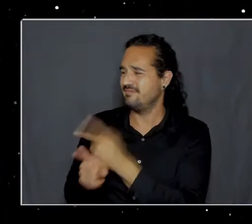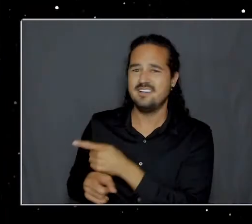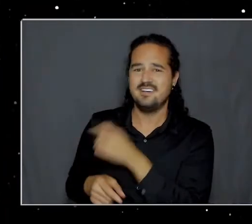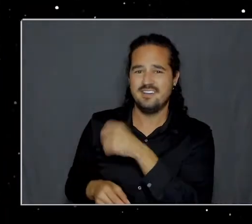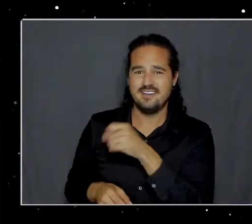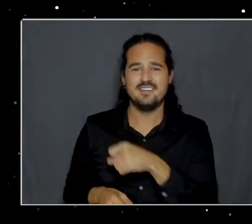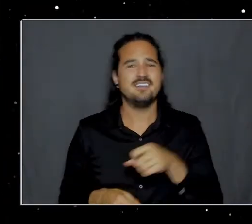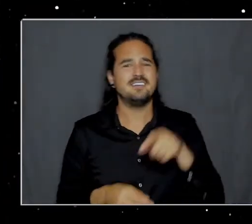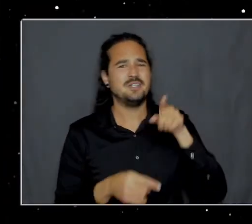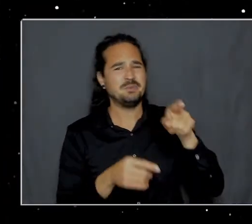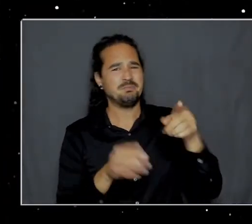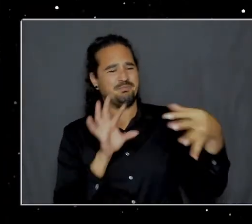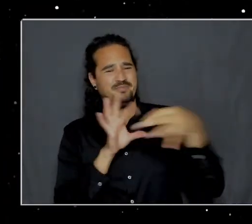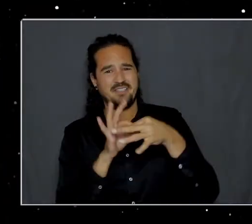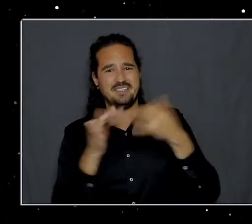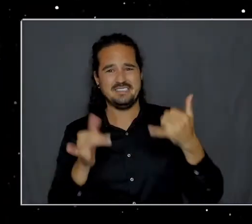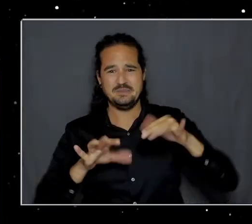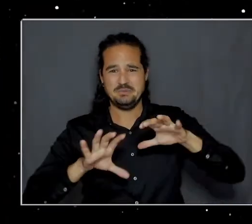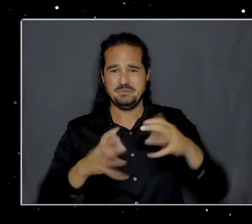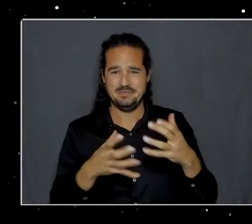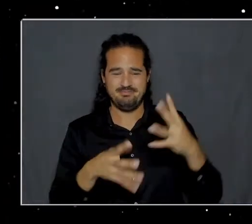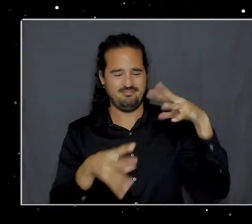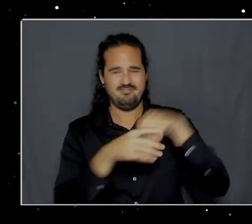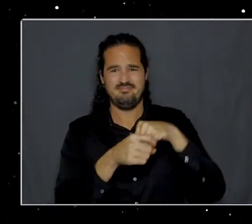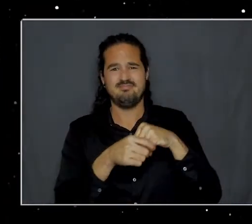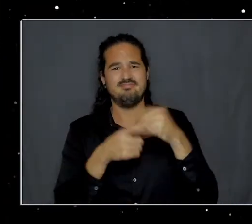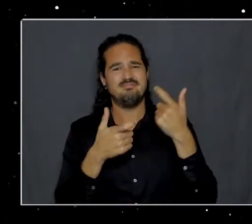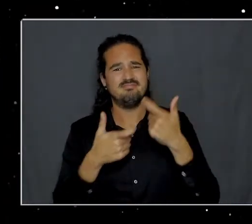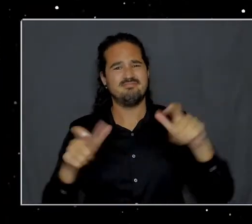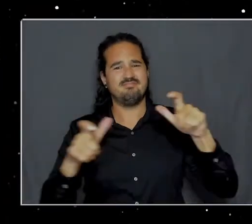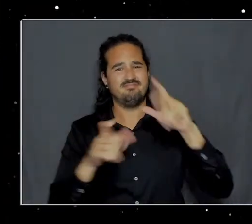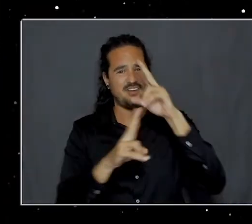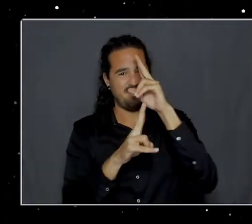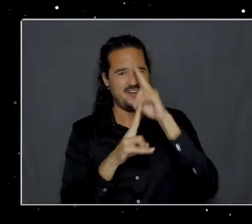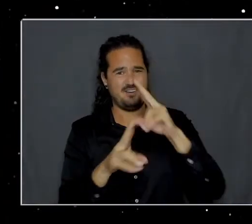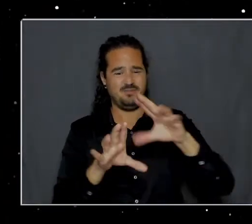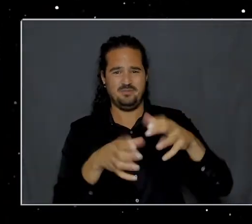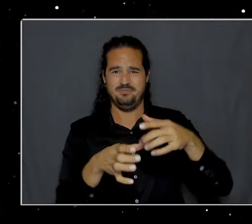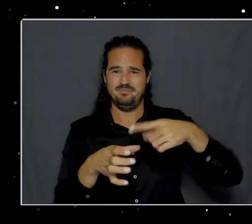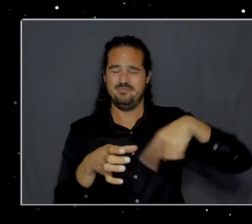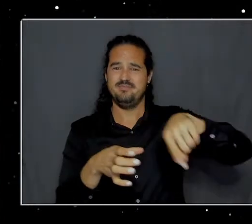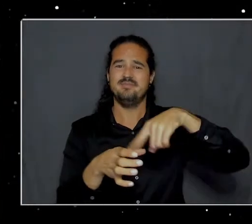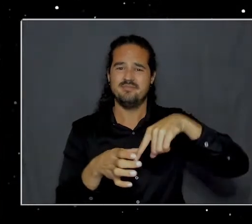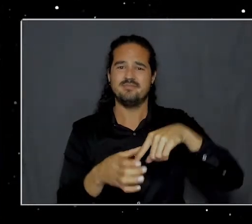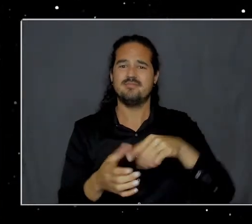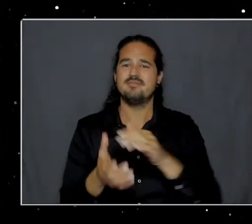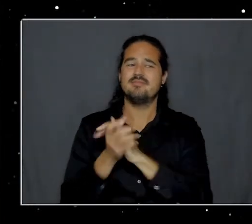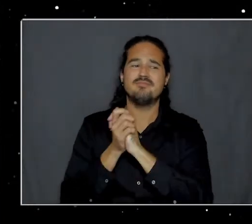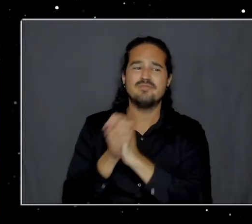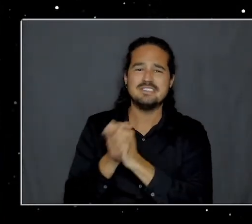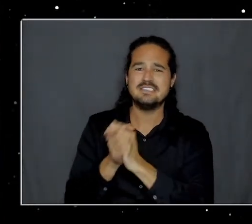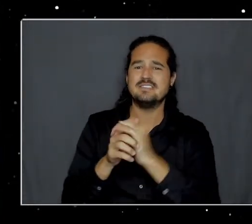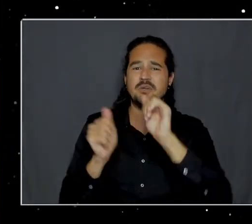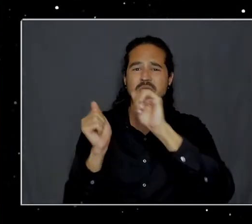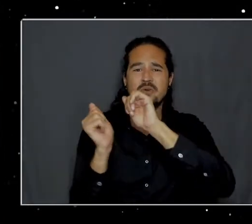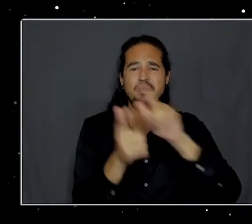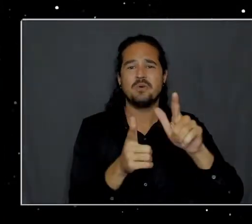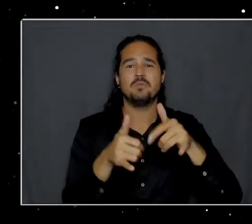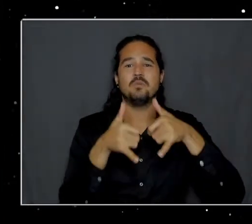MM-HMM (AFFIRMATIVE). EULA SCOTT BYNOE: AND YOU ABSOLUTELY BELONG WITHIN THESE GROUPS THAT YOU ARE NOW PART OF, THESE BIG AWARDS. JEANNIE YANDEL: